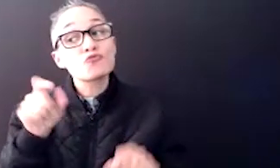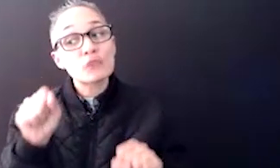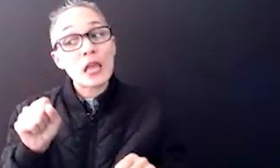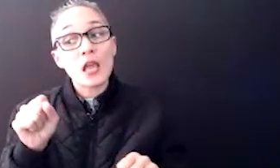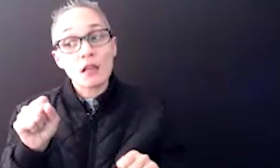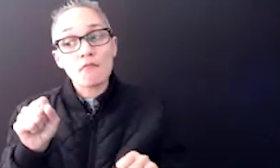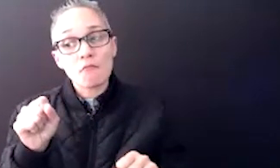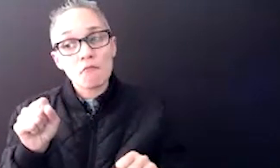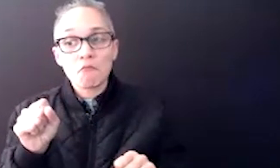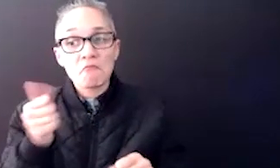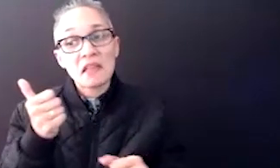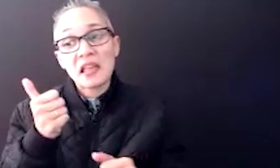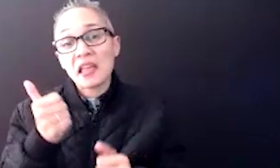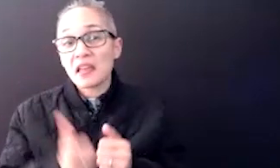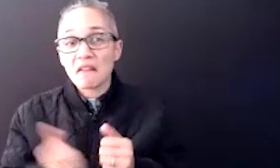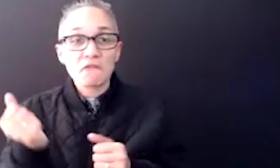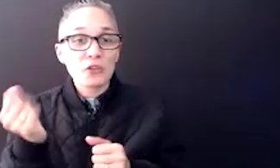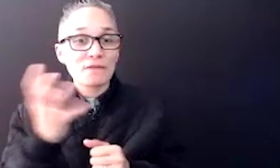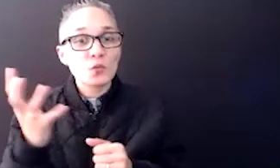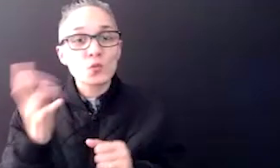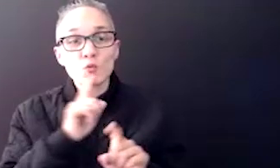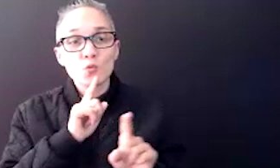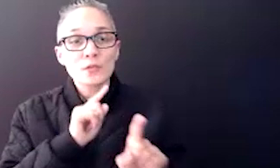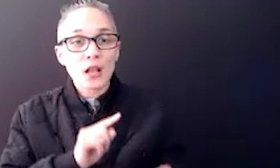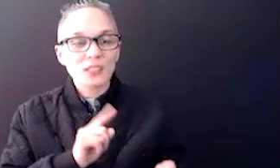is, you know, every few, responses you can,